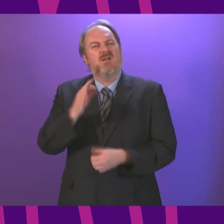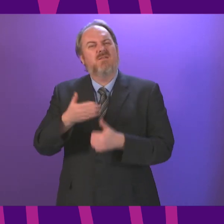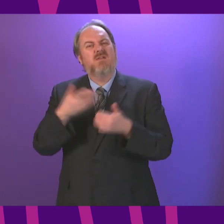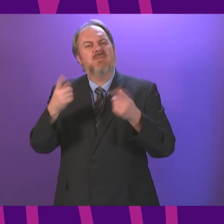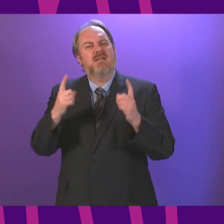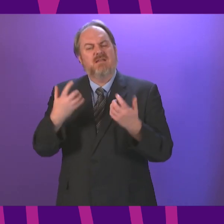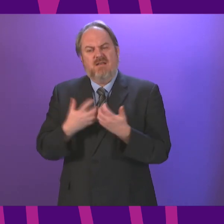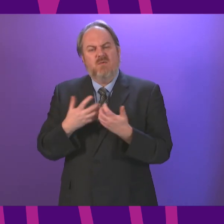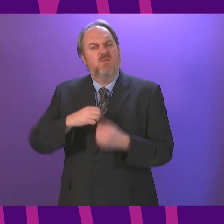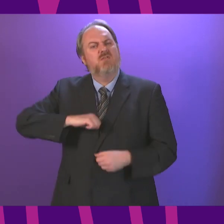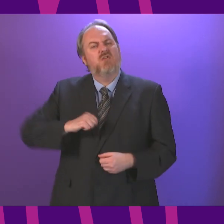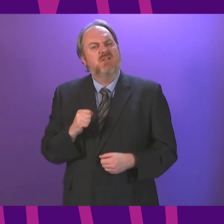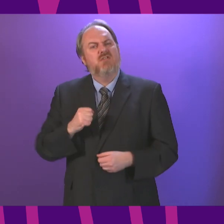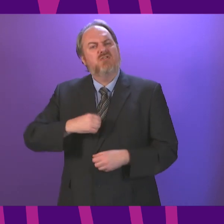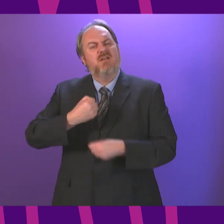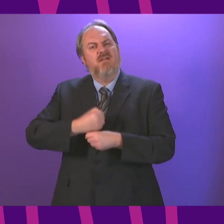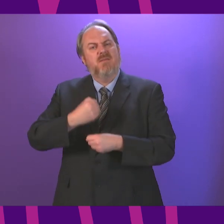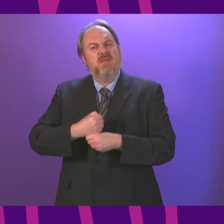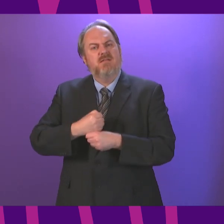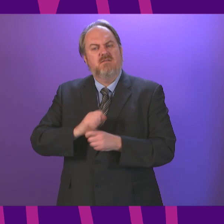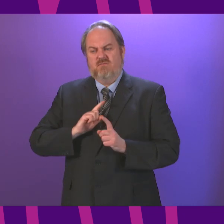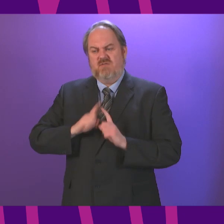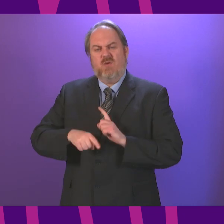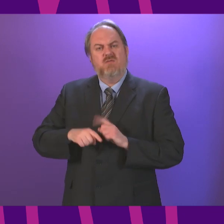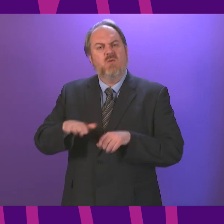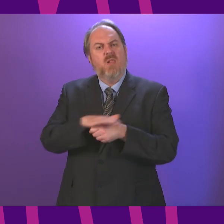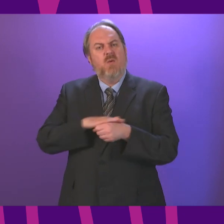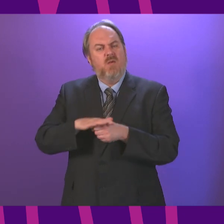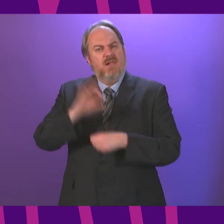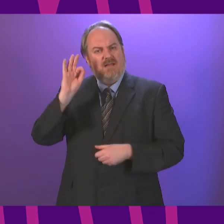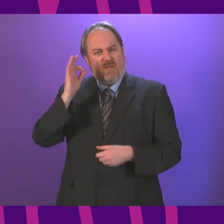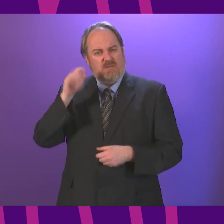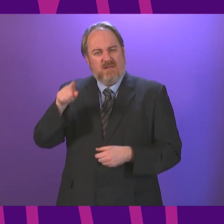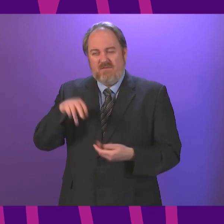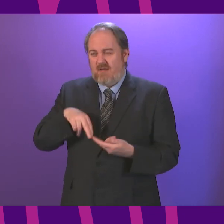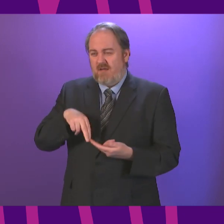Government’s response is to reports that local authorities with the highest deprivation rates